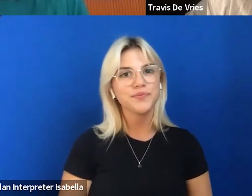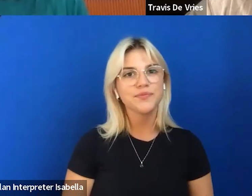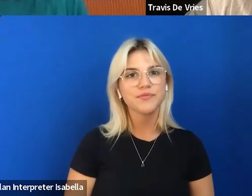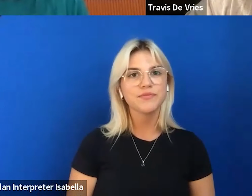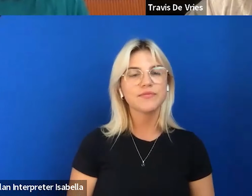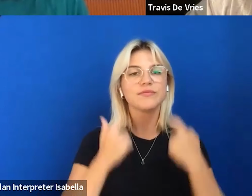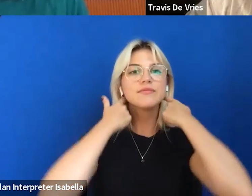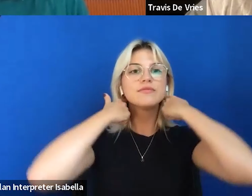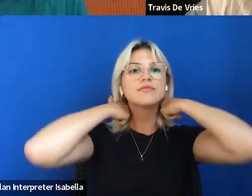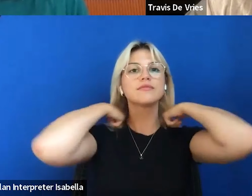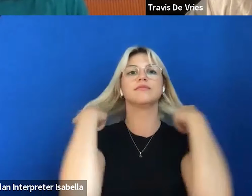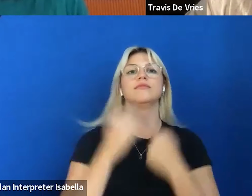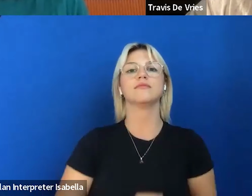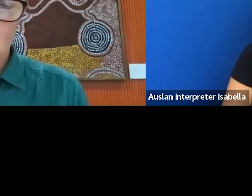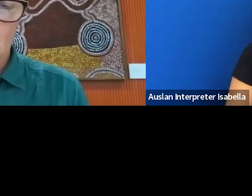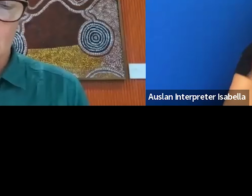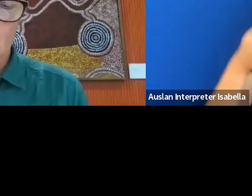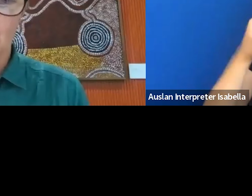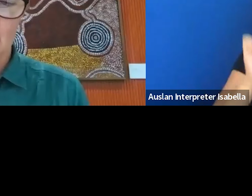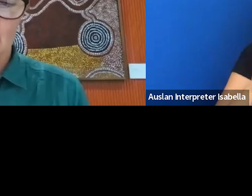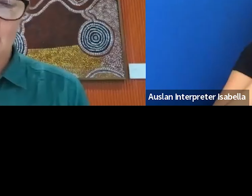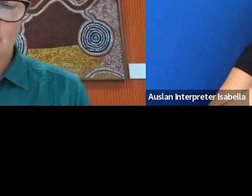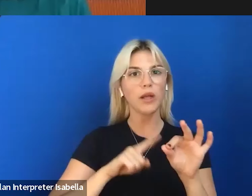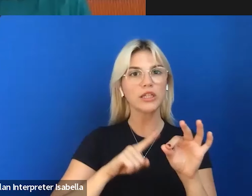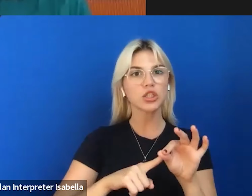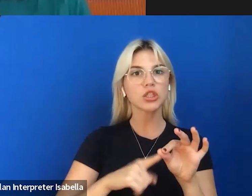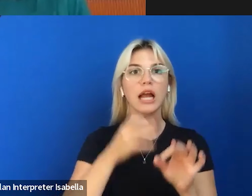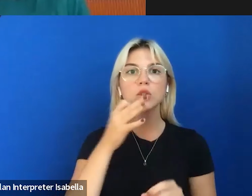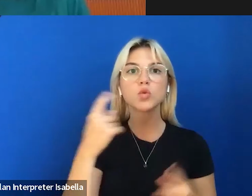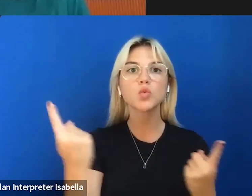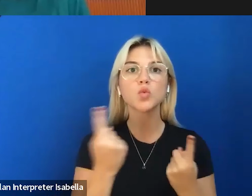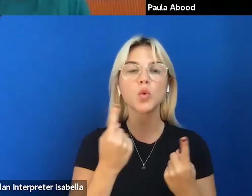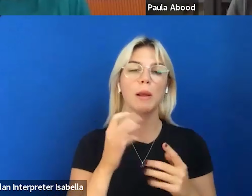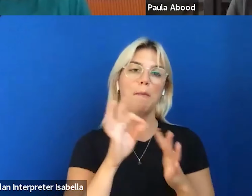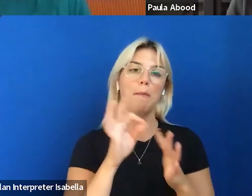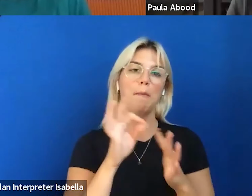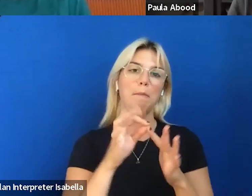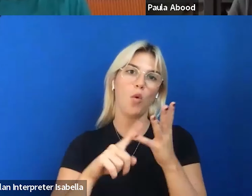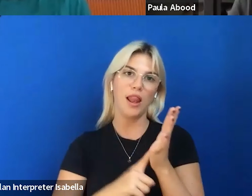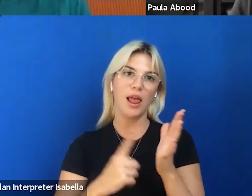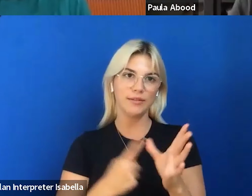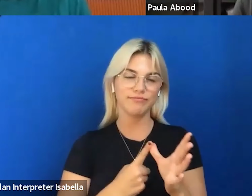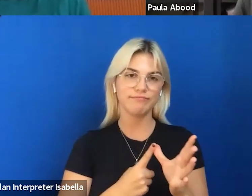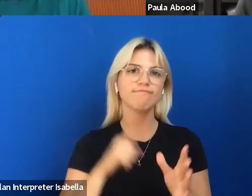My next question is directed to Paula. Paula is no stranger to the process of